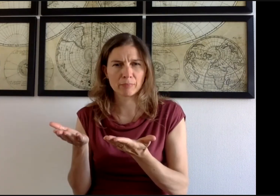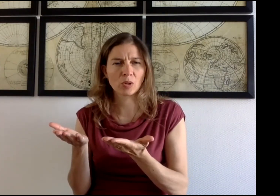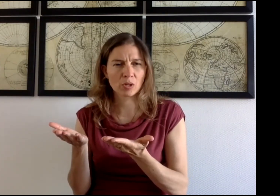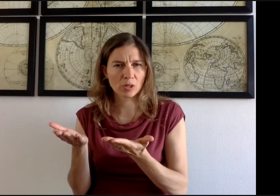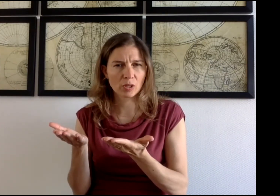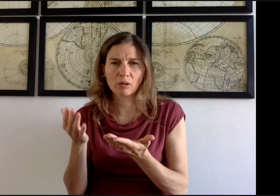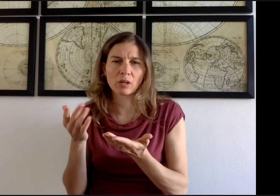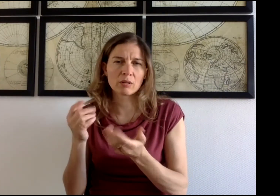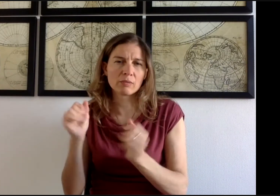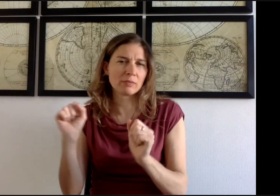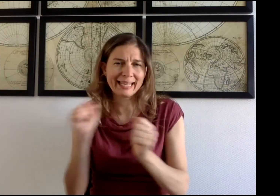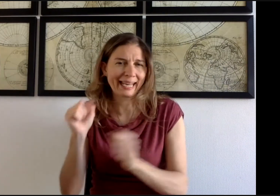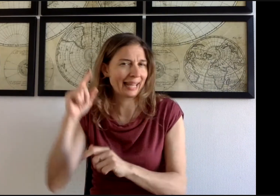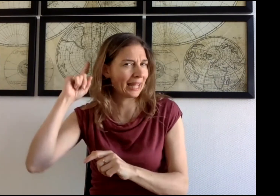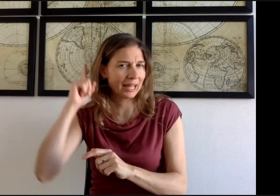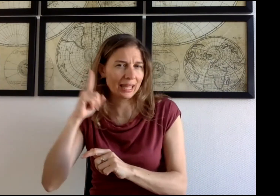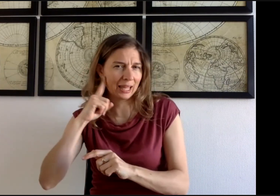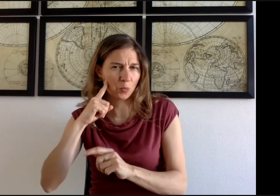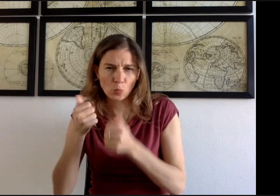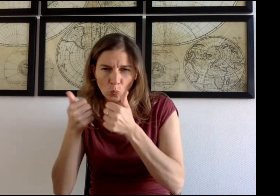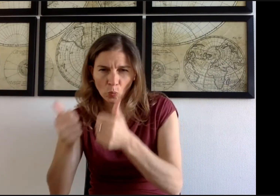that are using Cochlear implants.